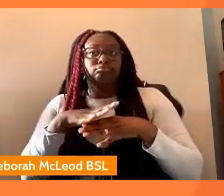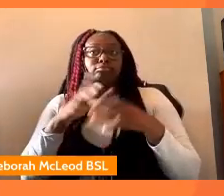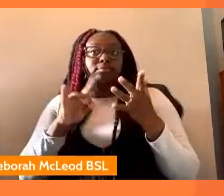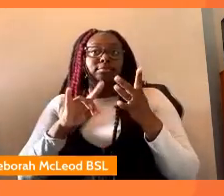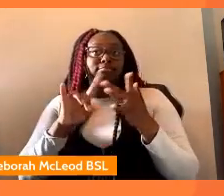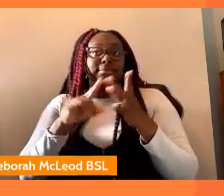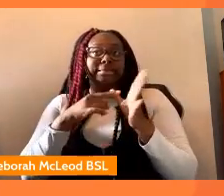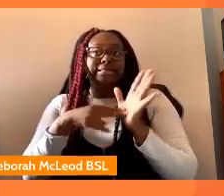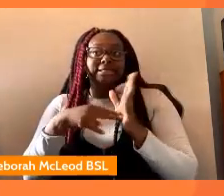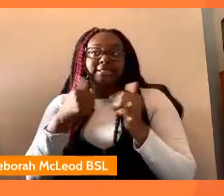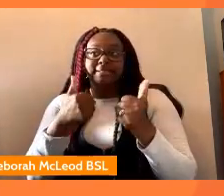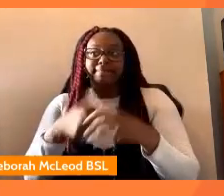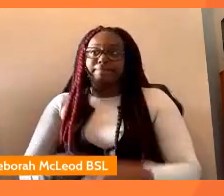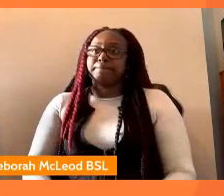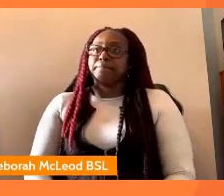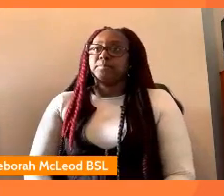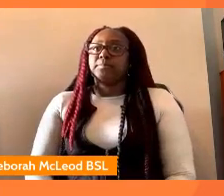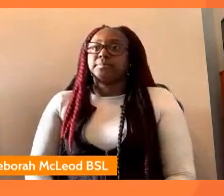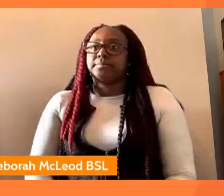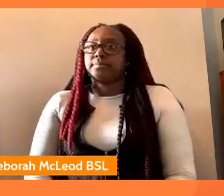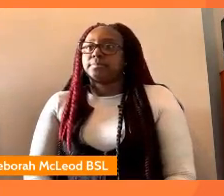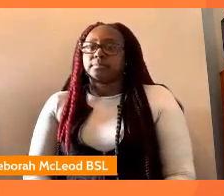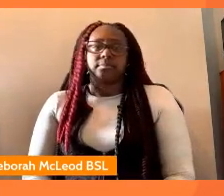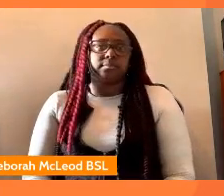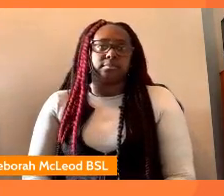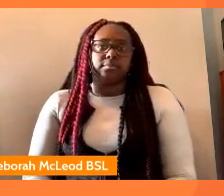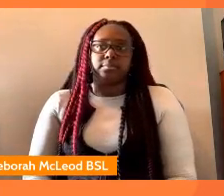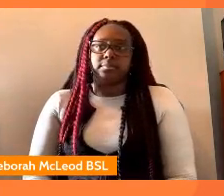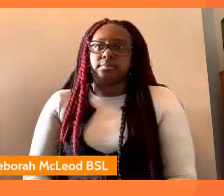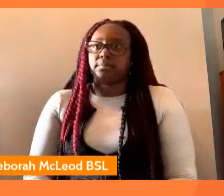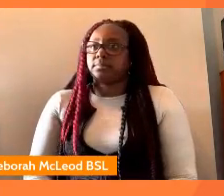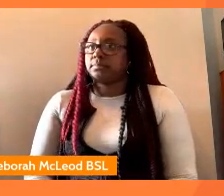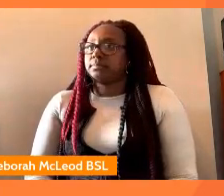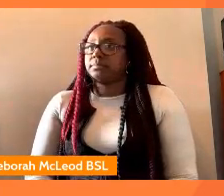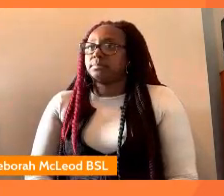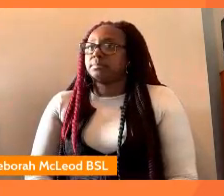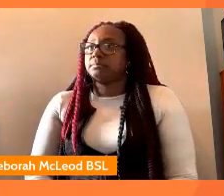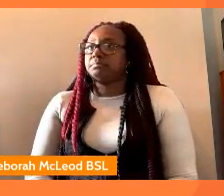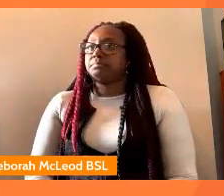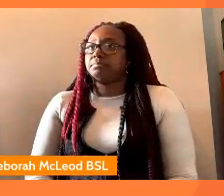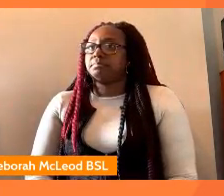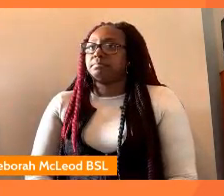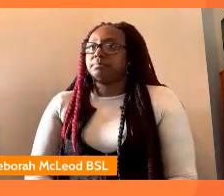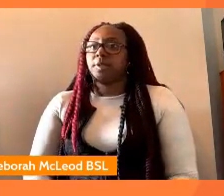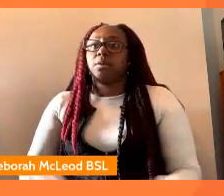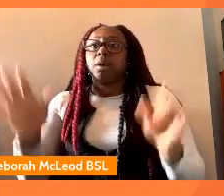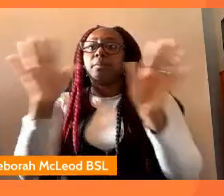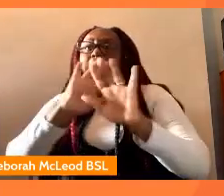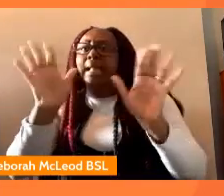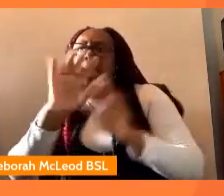Nice to see everyone.